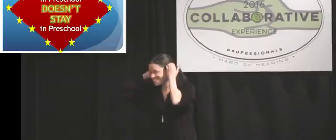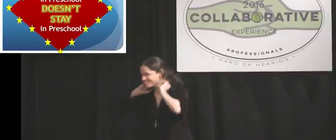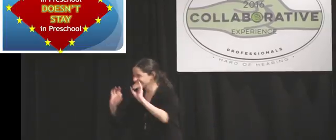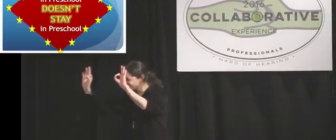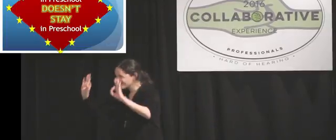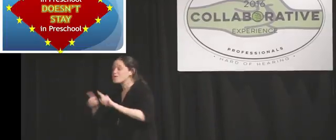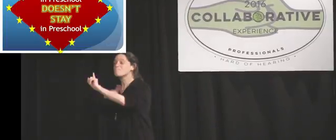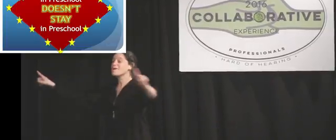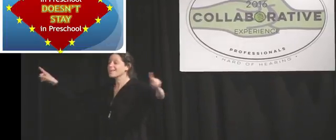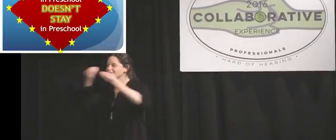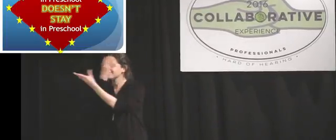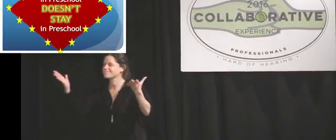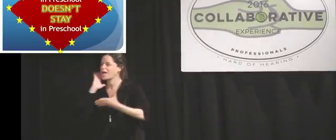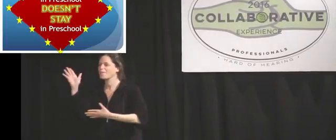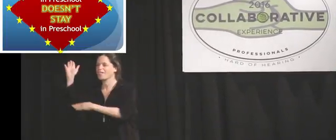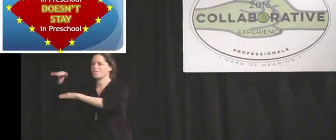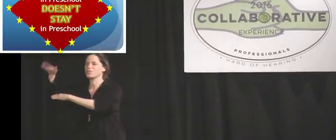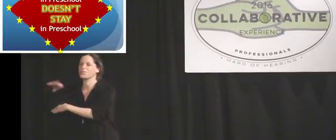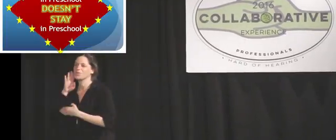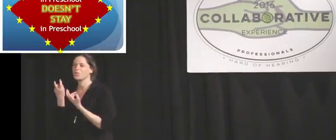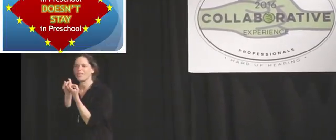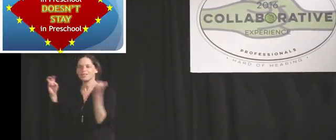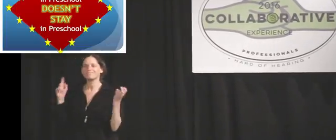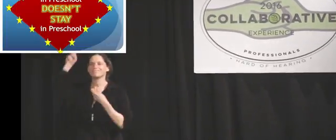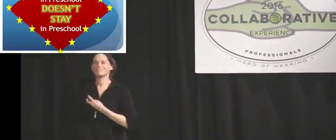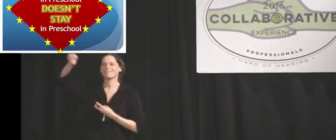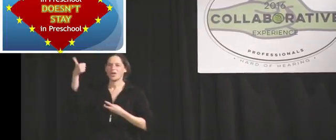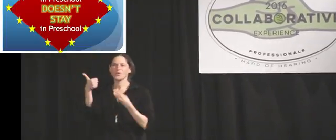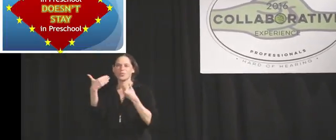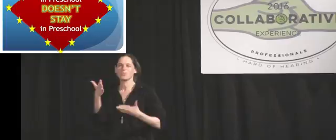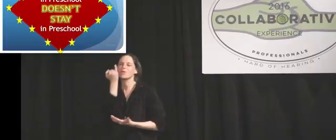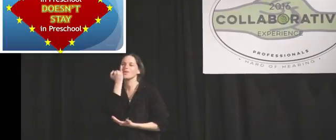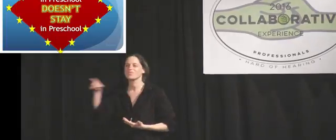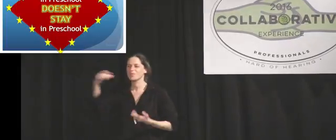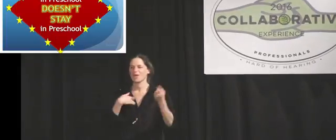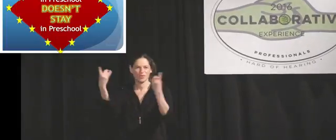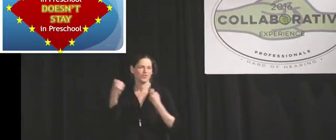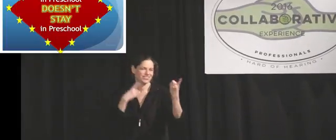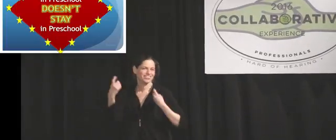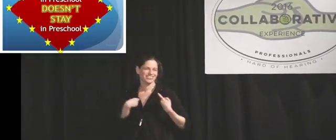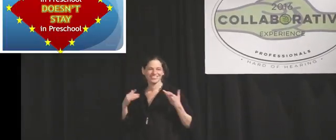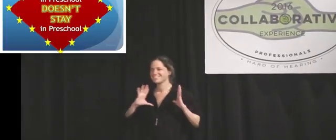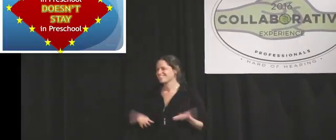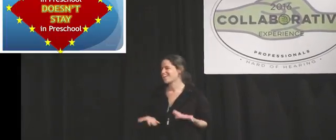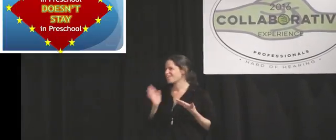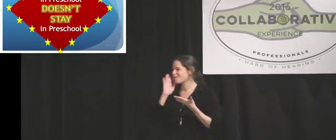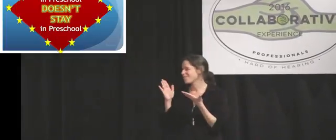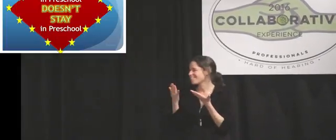as fast as I possibly can, I'm apologizing in advance. And in this afternoon, I'm going to be in one of the fire side rooms so if you want to come